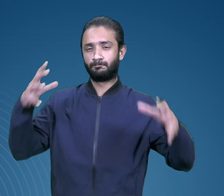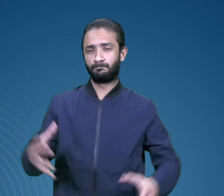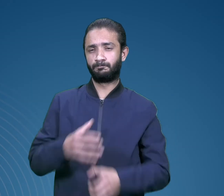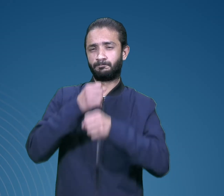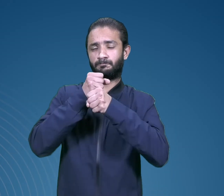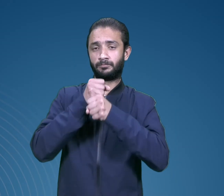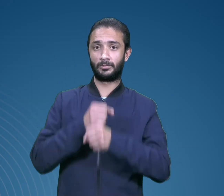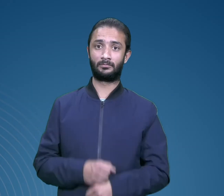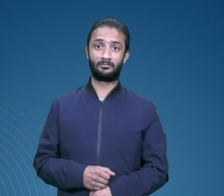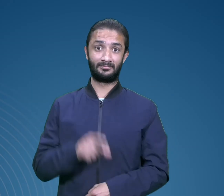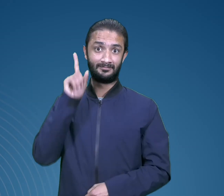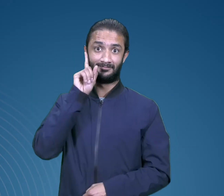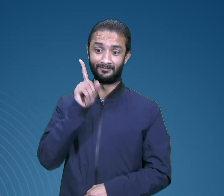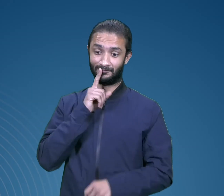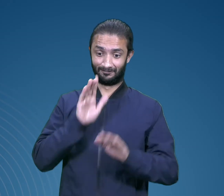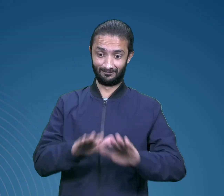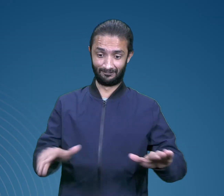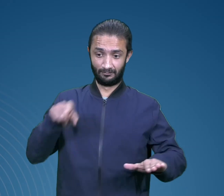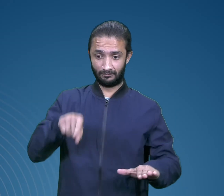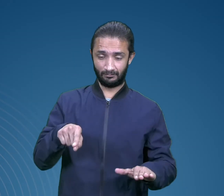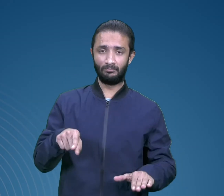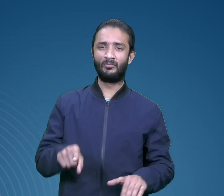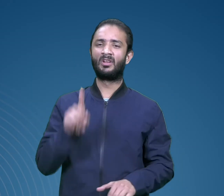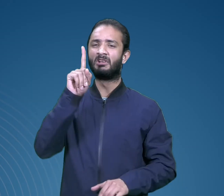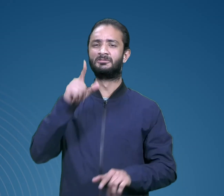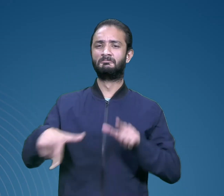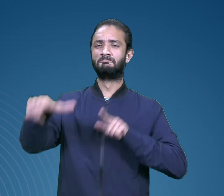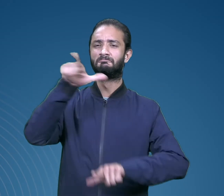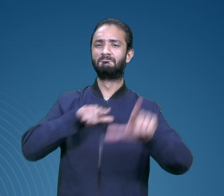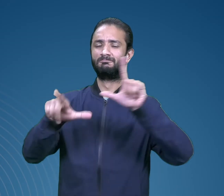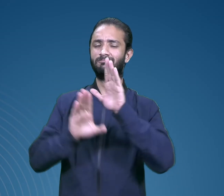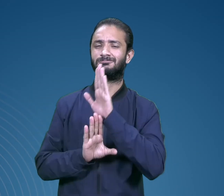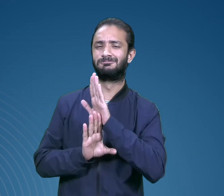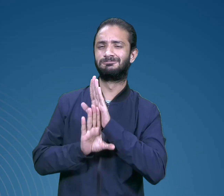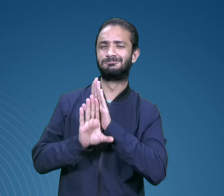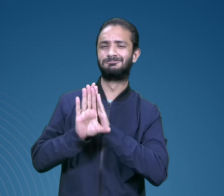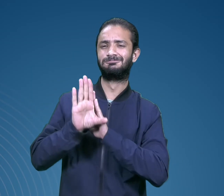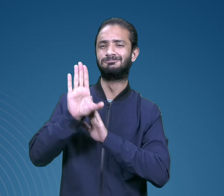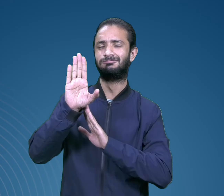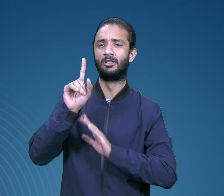Developing language and literacy in deaf children by providing an accessible first language,